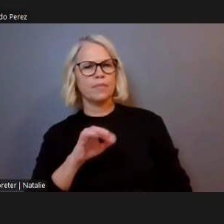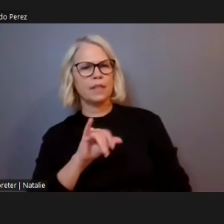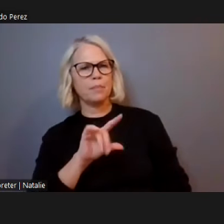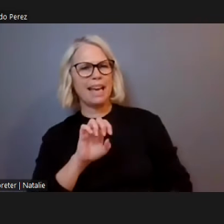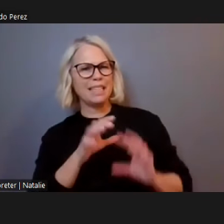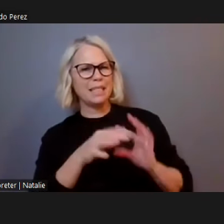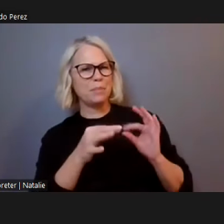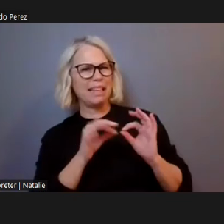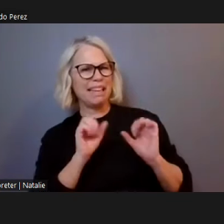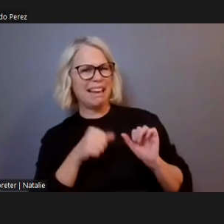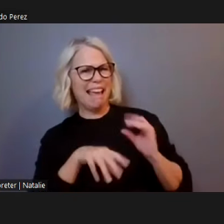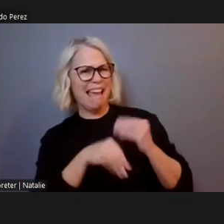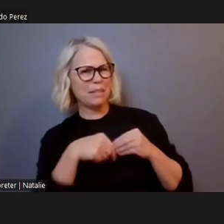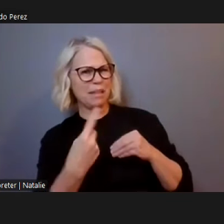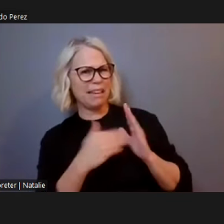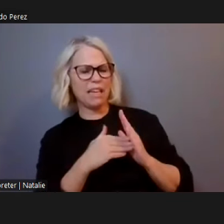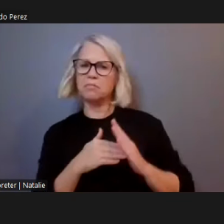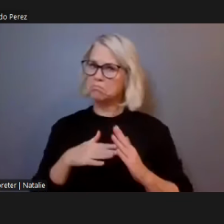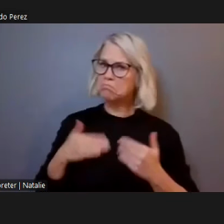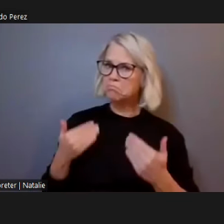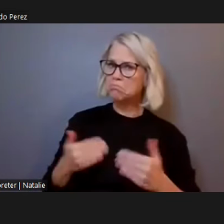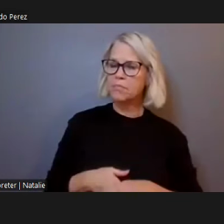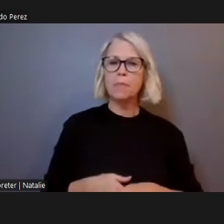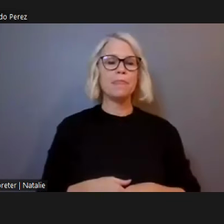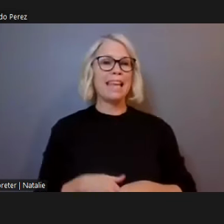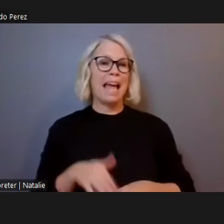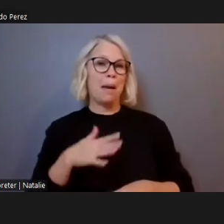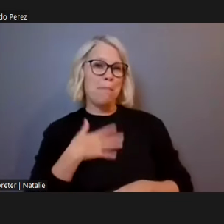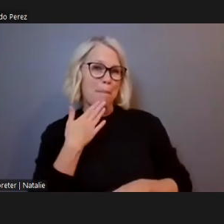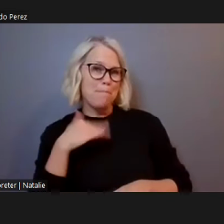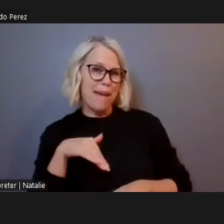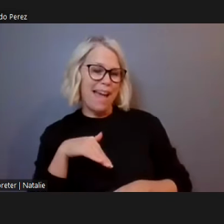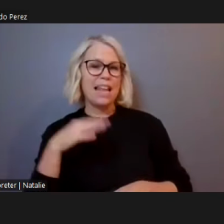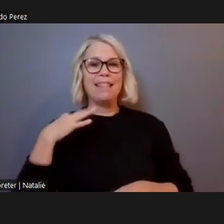This is Maggie. Please do. My bad. Applications are closed.